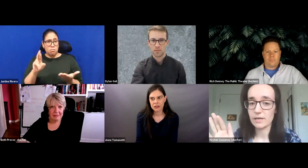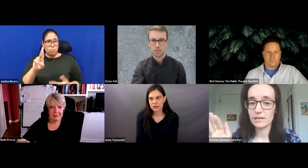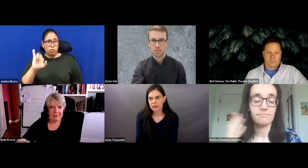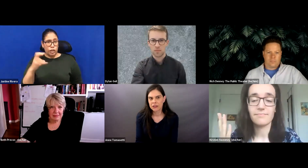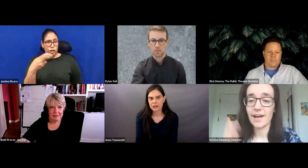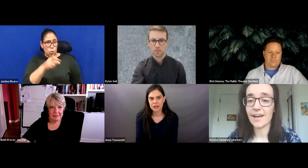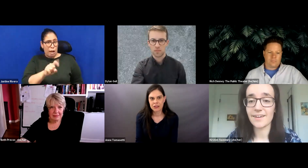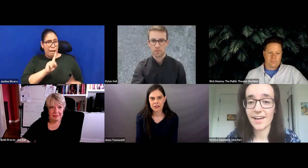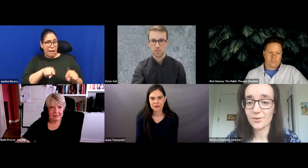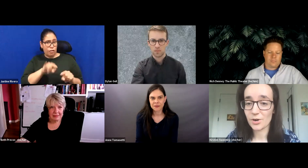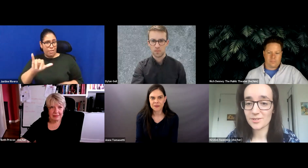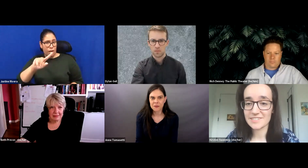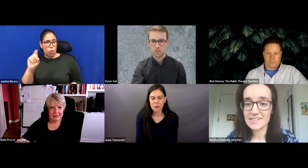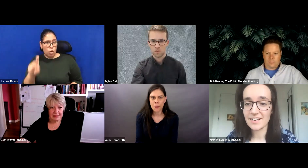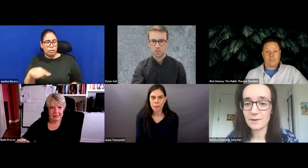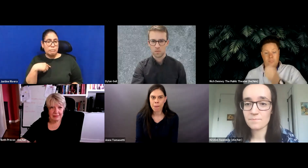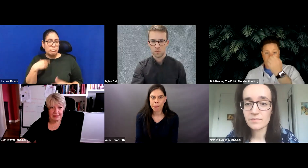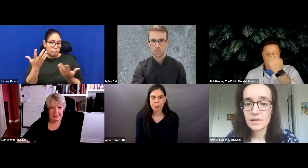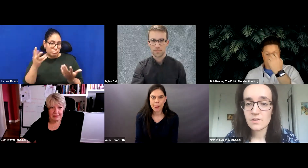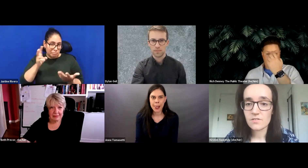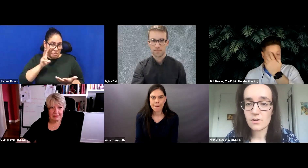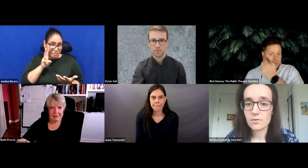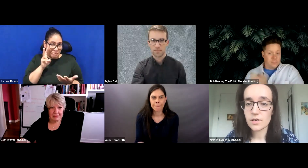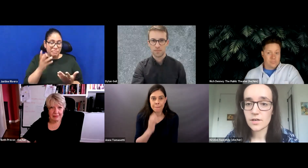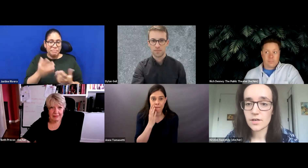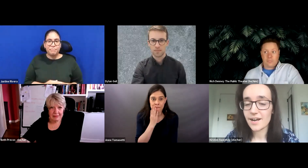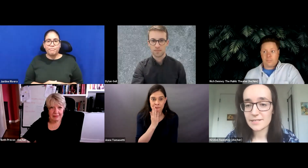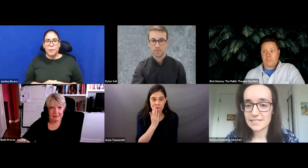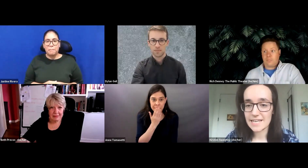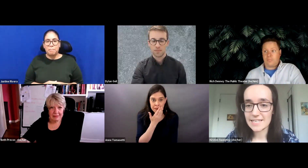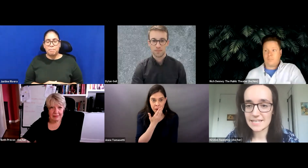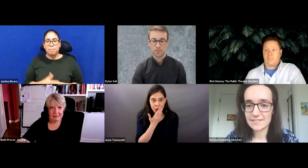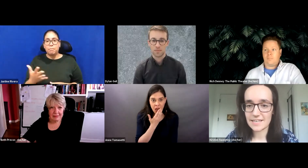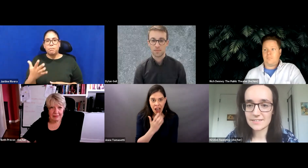answer, but I don't know. We'll see. So an anonymous attendee